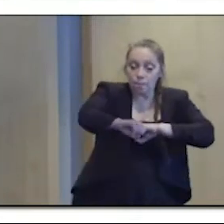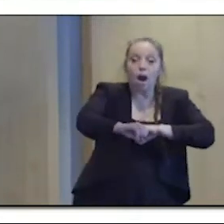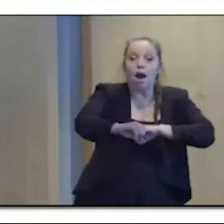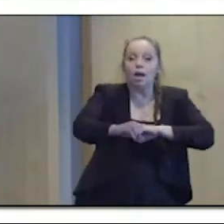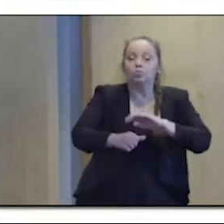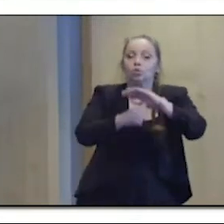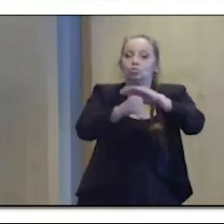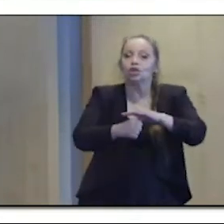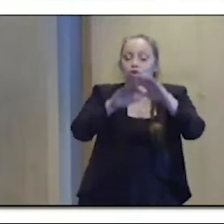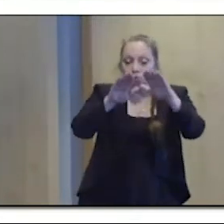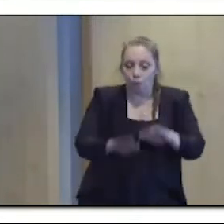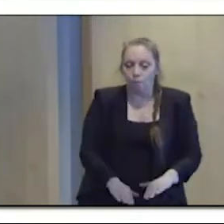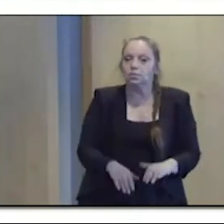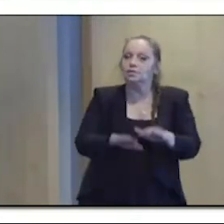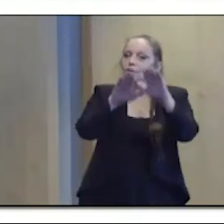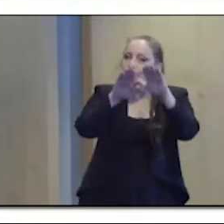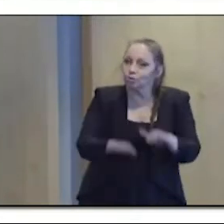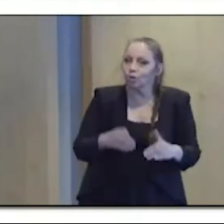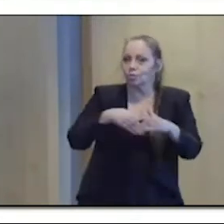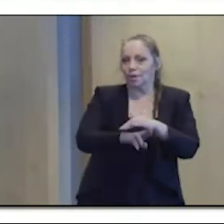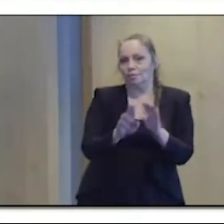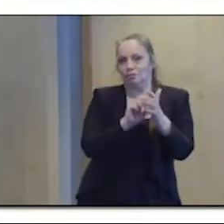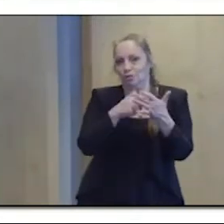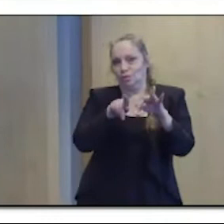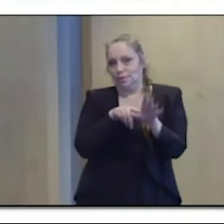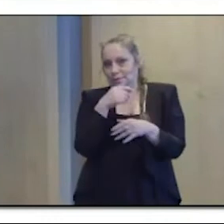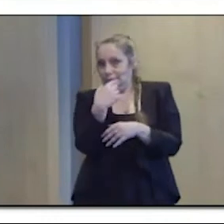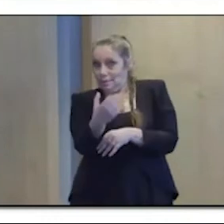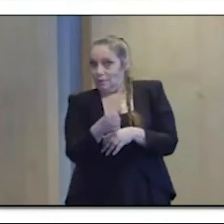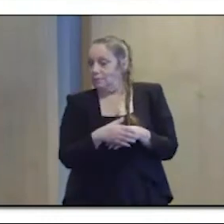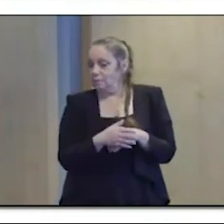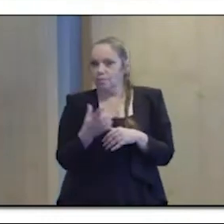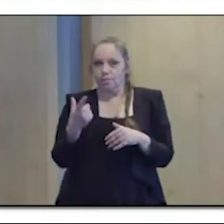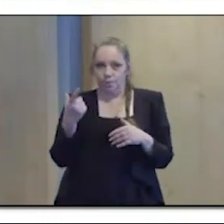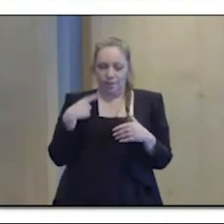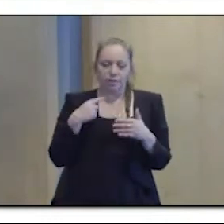and that's a drop in frequency and so we have to try and keep that's market operator's job is to